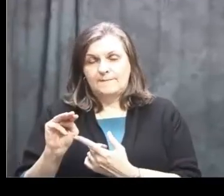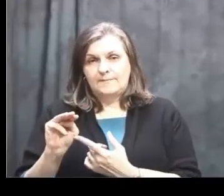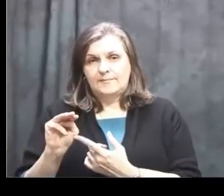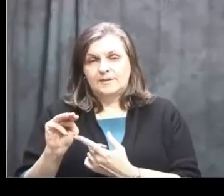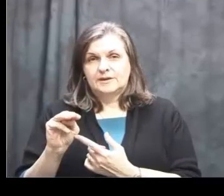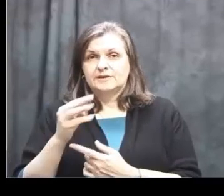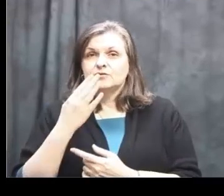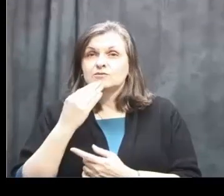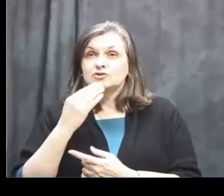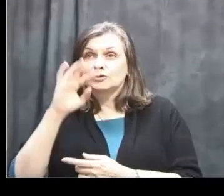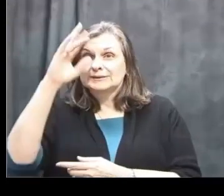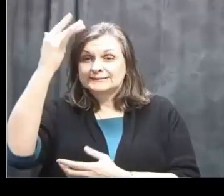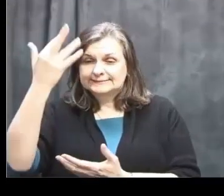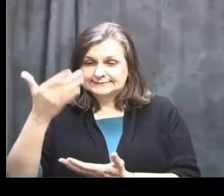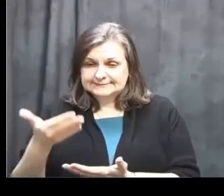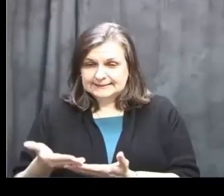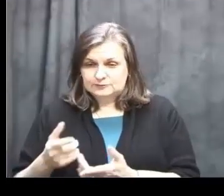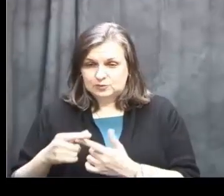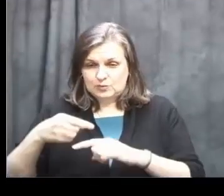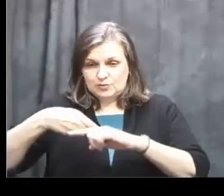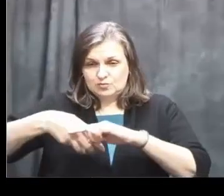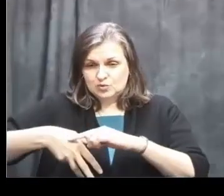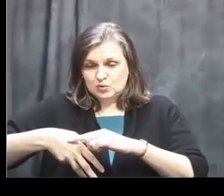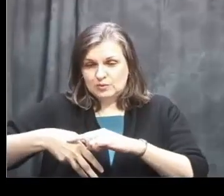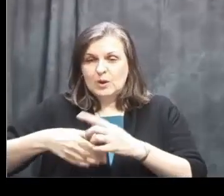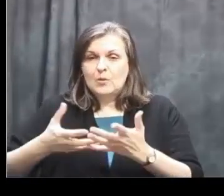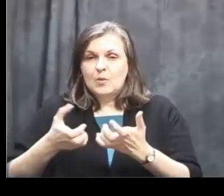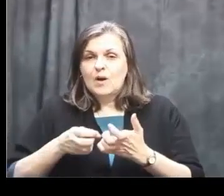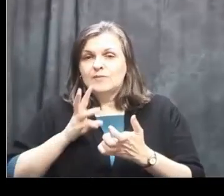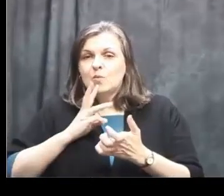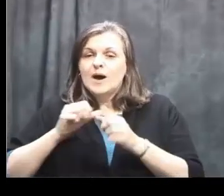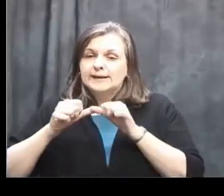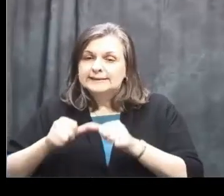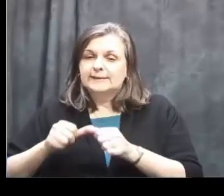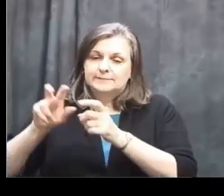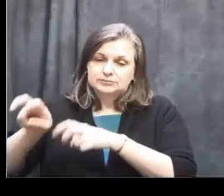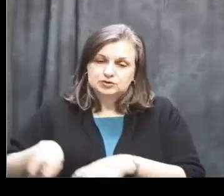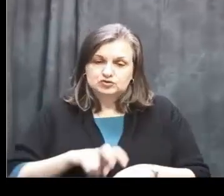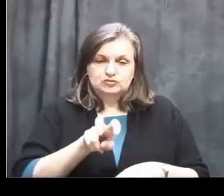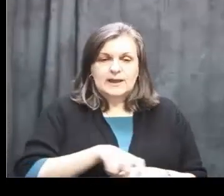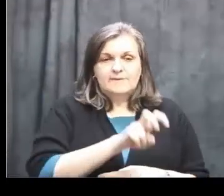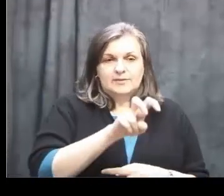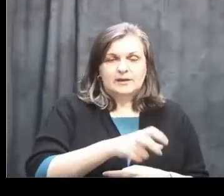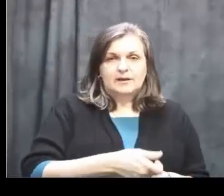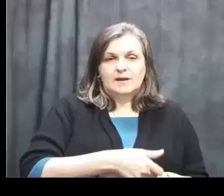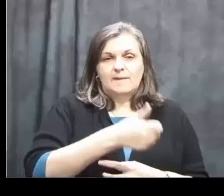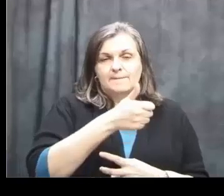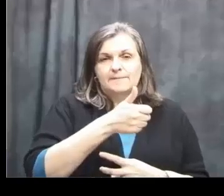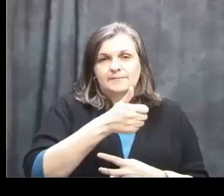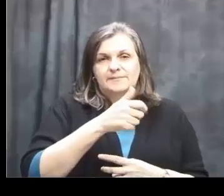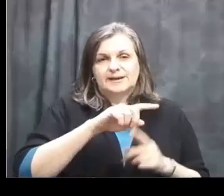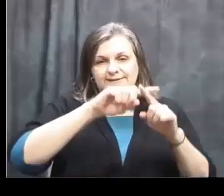our root cells what we're actually looking for is to keep water moving along is setting up sort of this conveyor belt